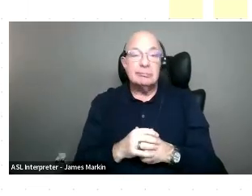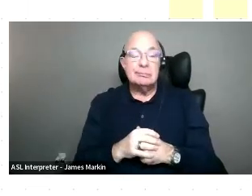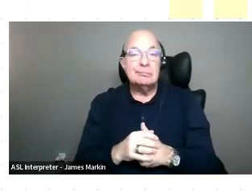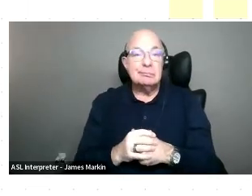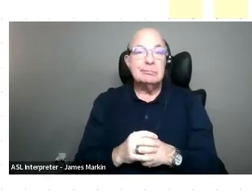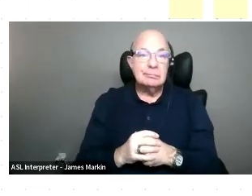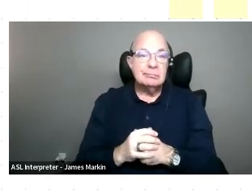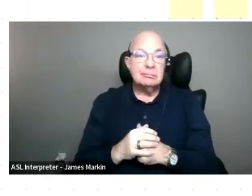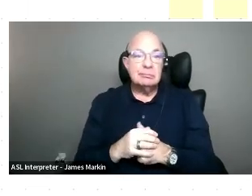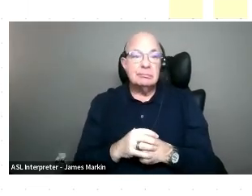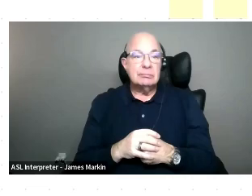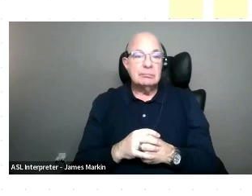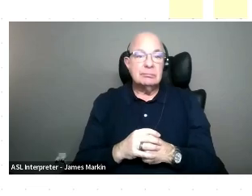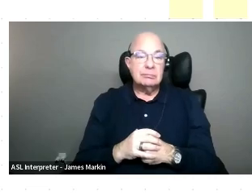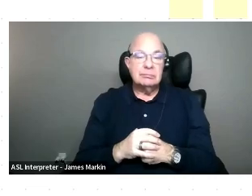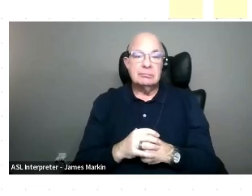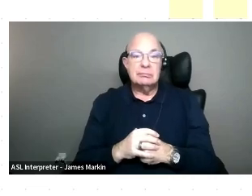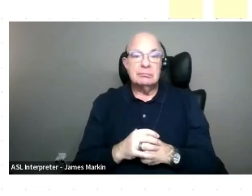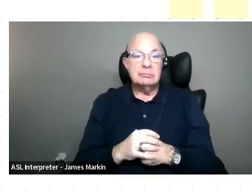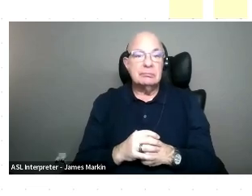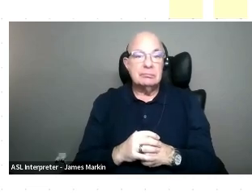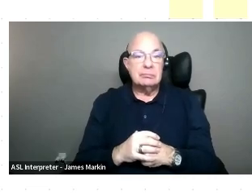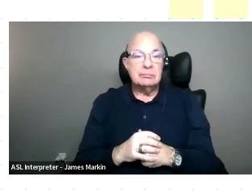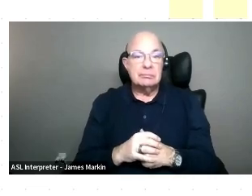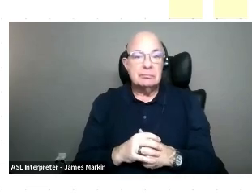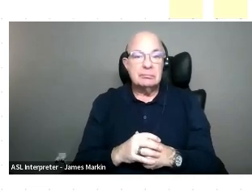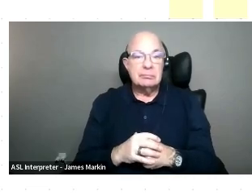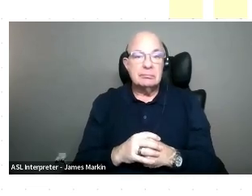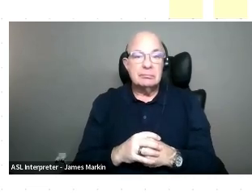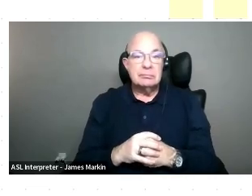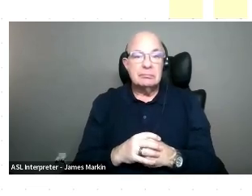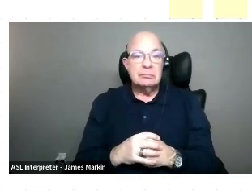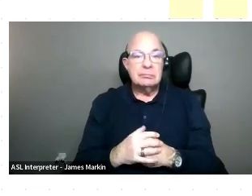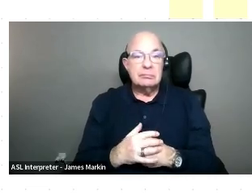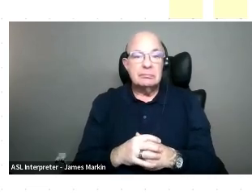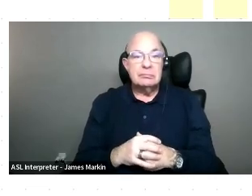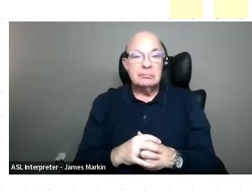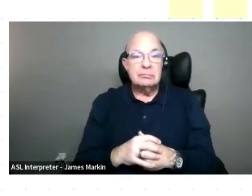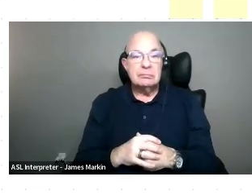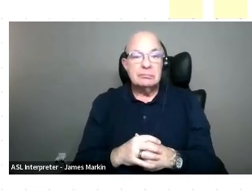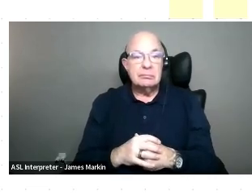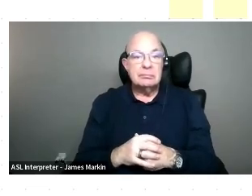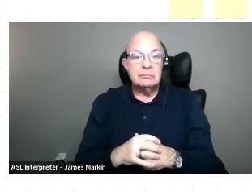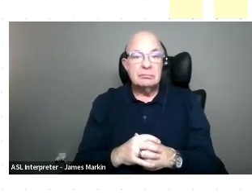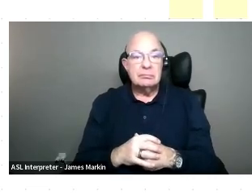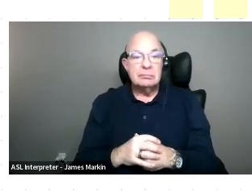Shannon Spencer (she/her): Feel free to unmute, raise your hand. Shannon Spencer (she/her): I'm seeing things pop up.